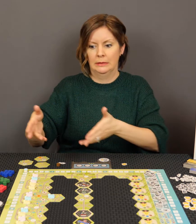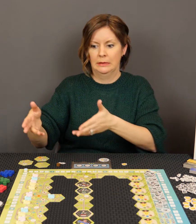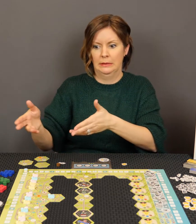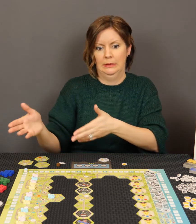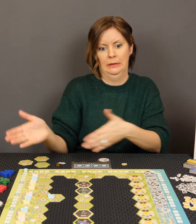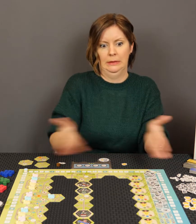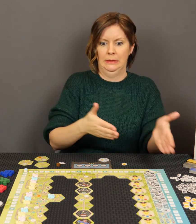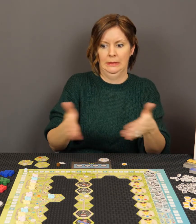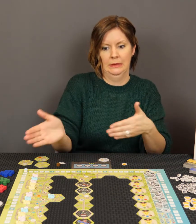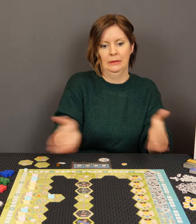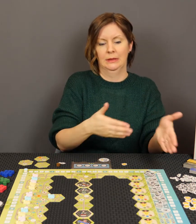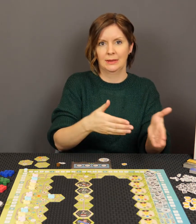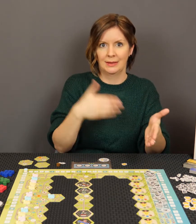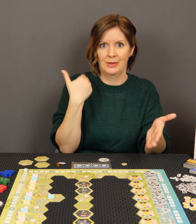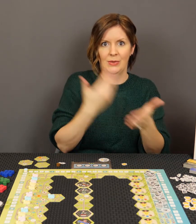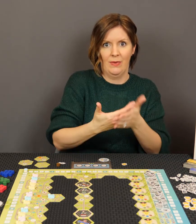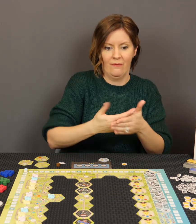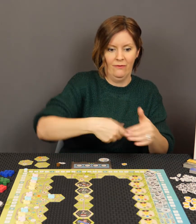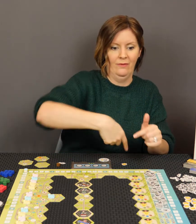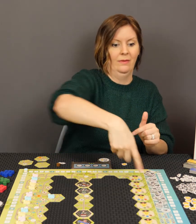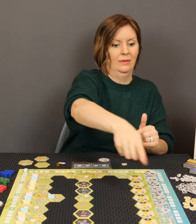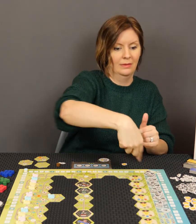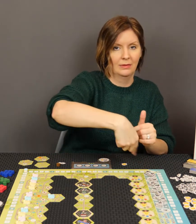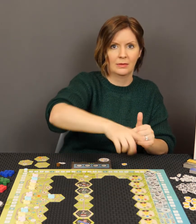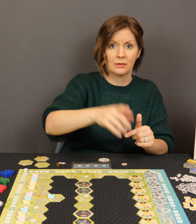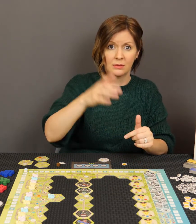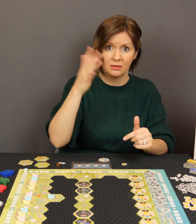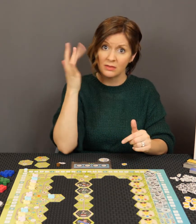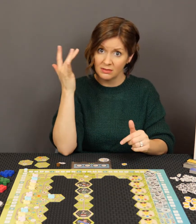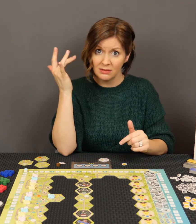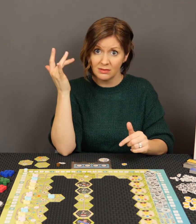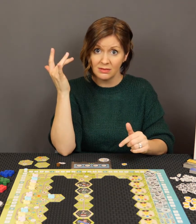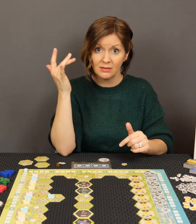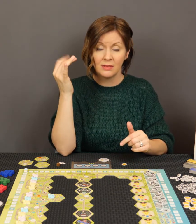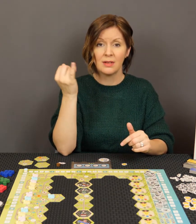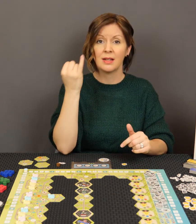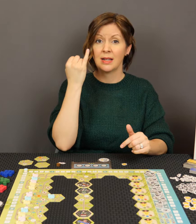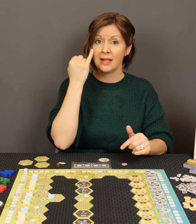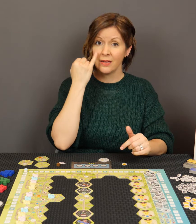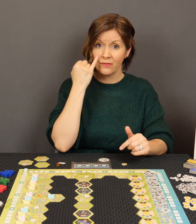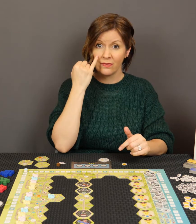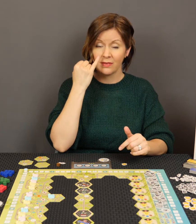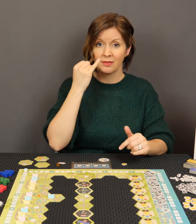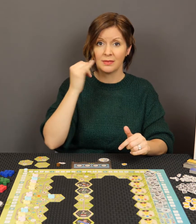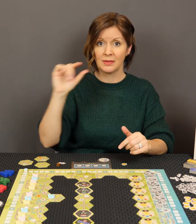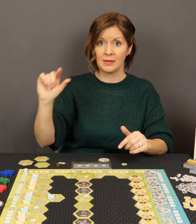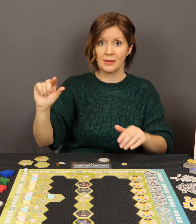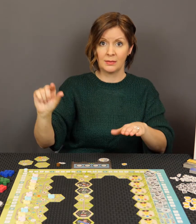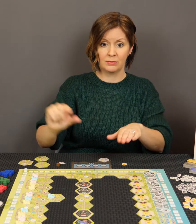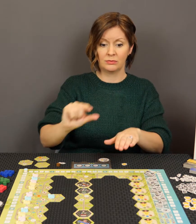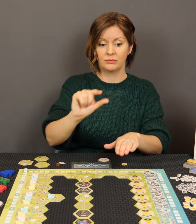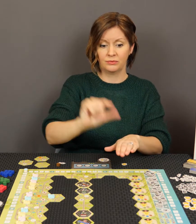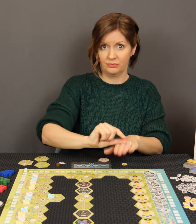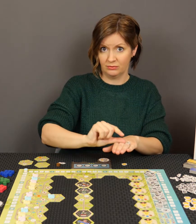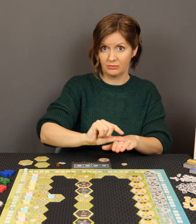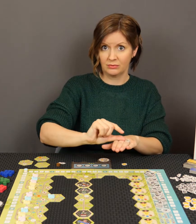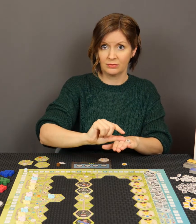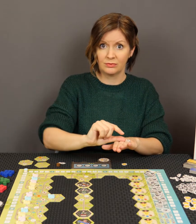You really want to hurry and get over to that other side of the board because if you land